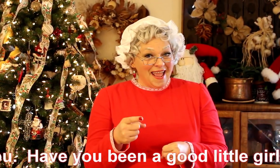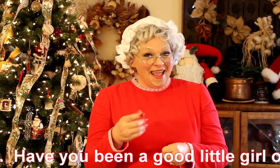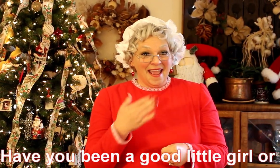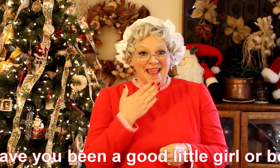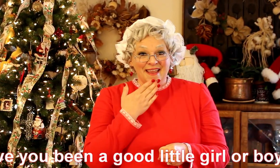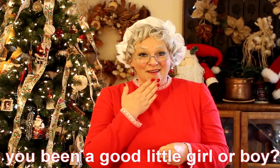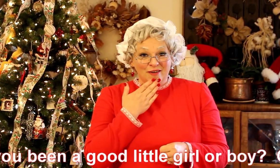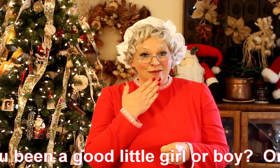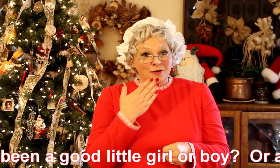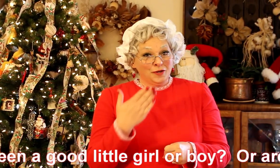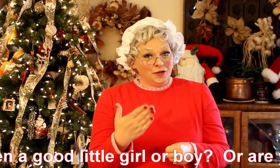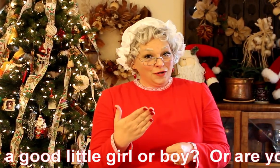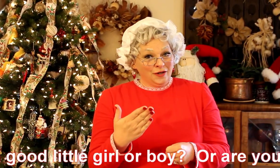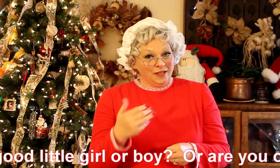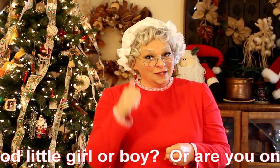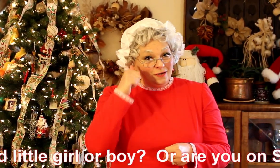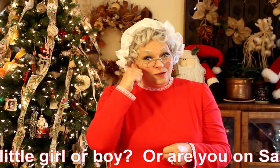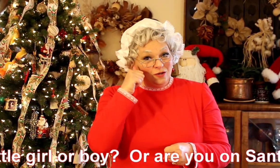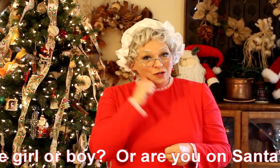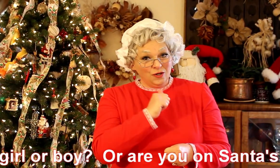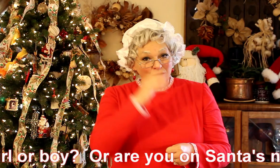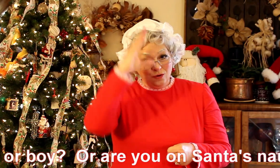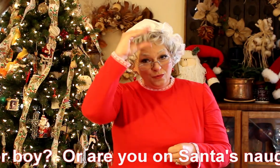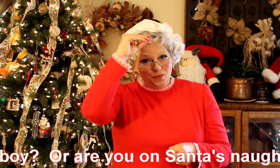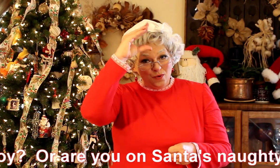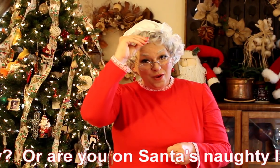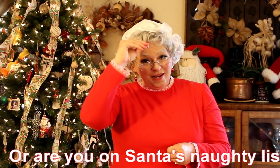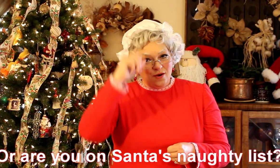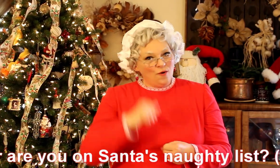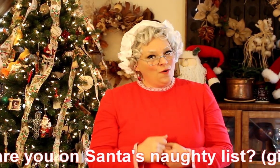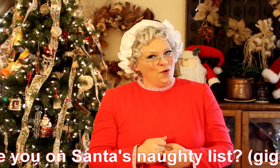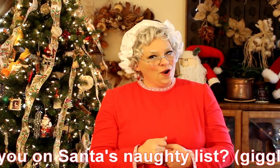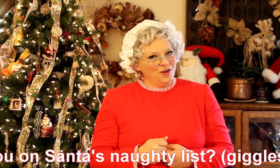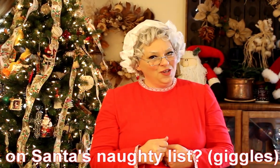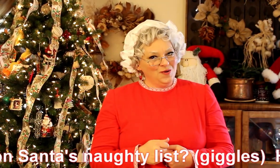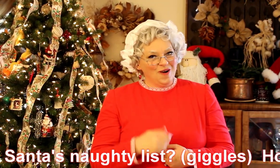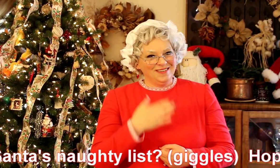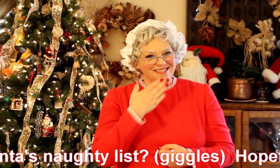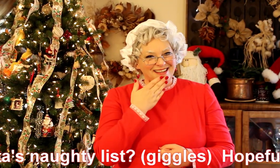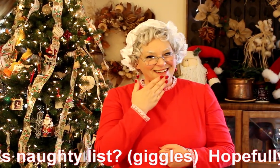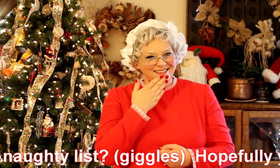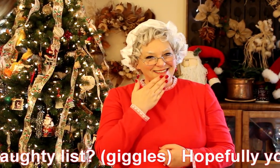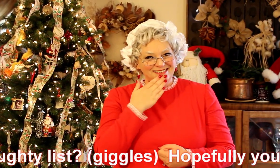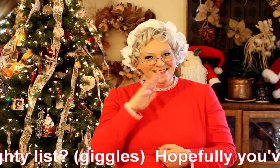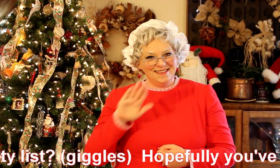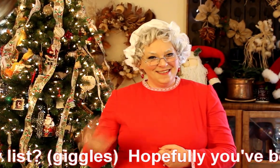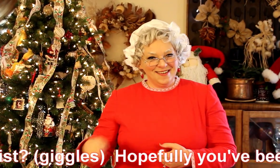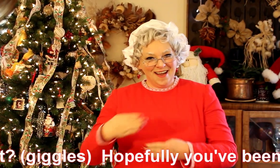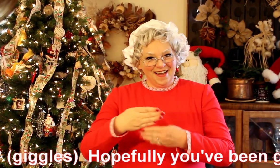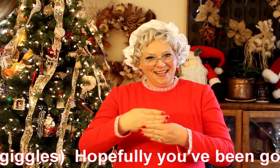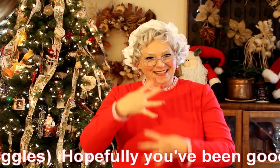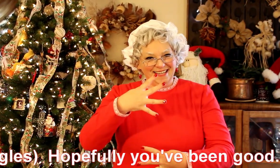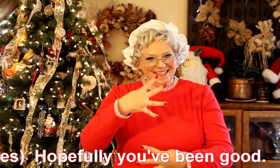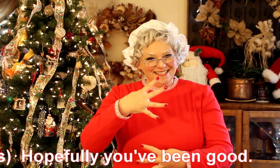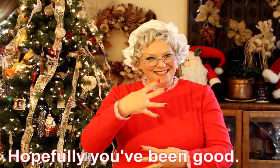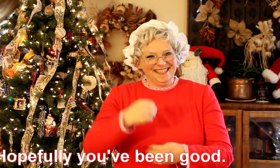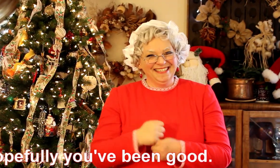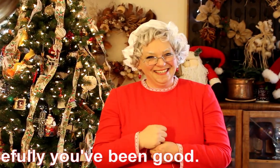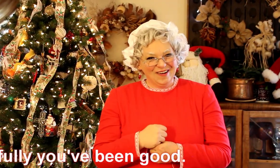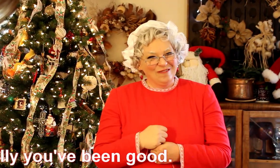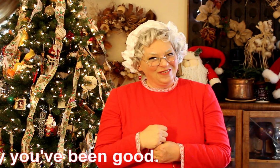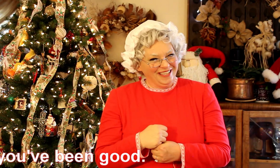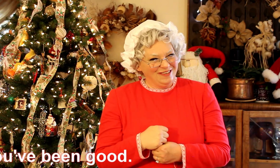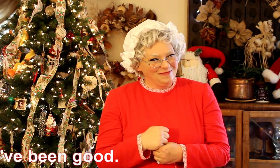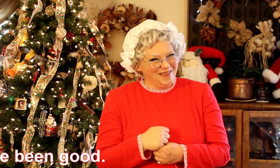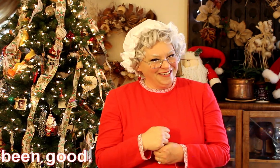a good little girl or boy, or are you on Santa's naughty list? (giggles) Hopefully you've been